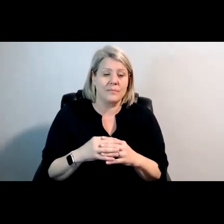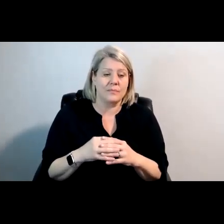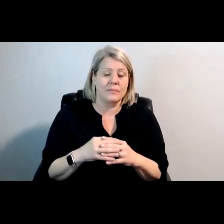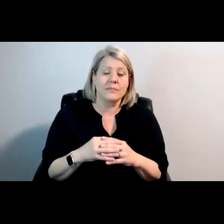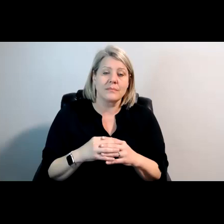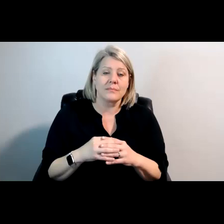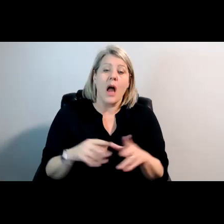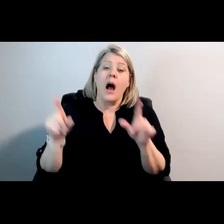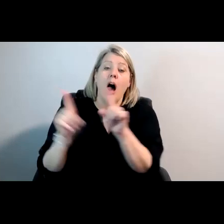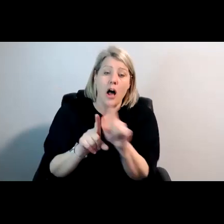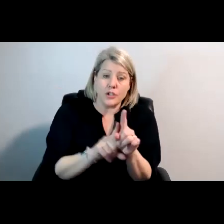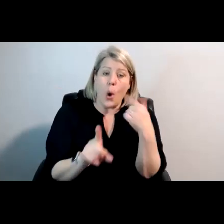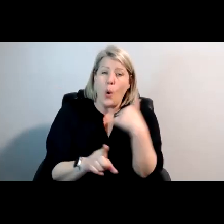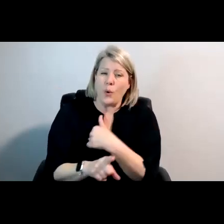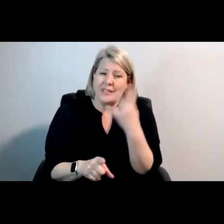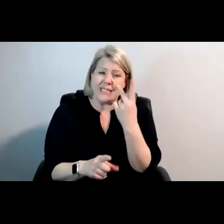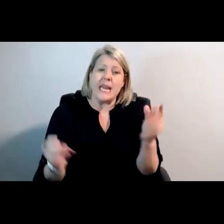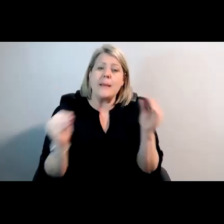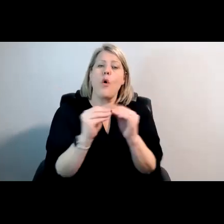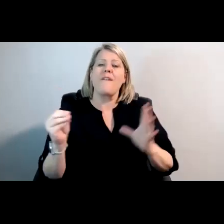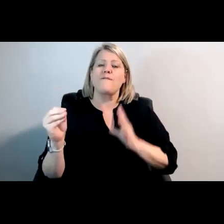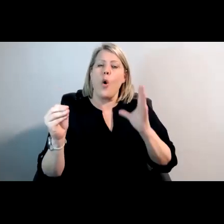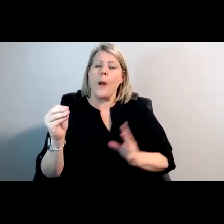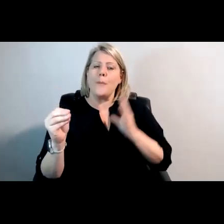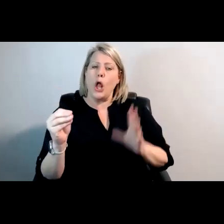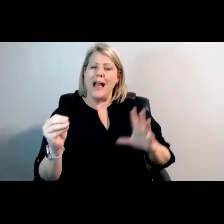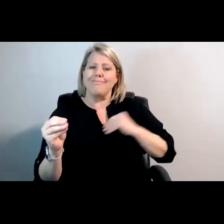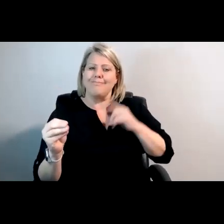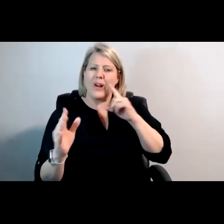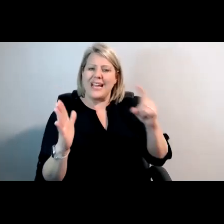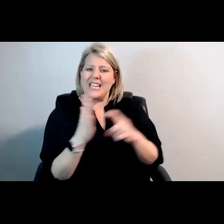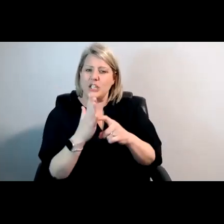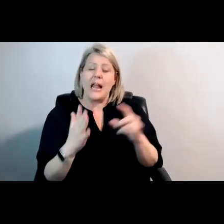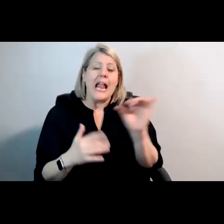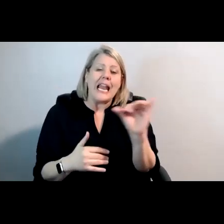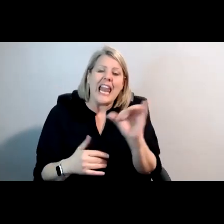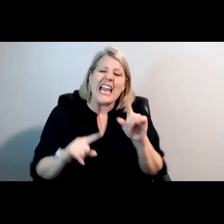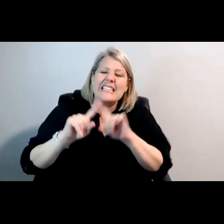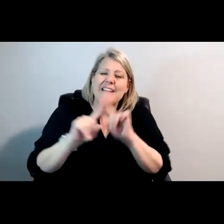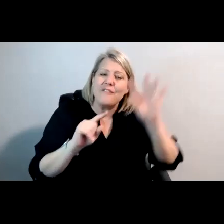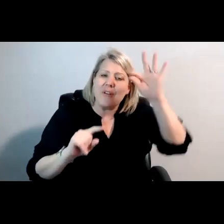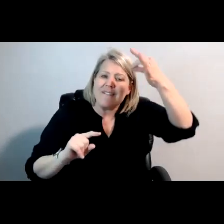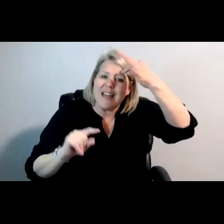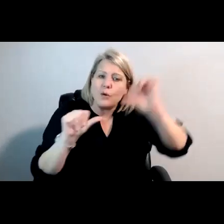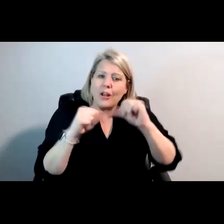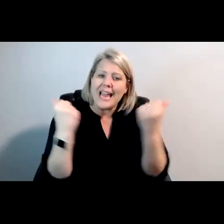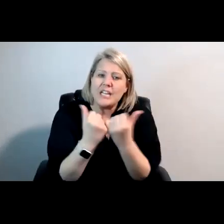And we're also seeing a lot more formal recognition here by different federal agencies about supported decision-making.